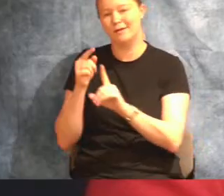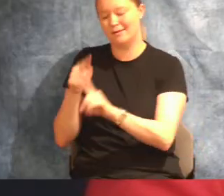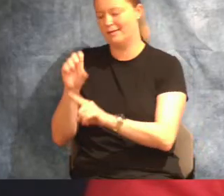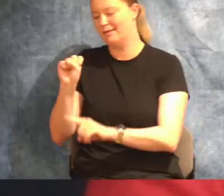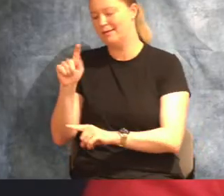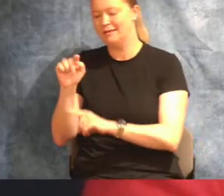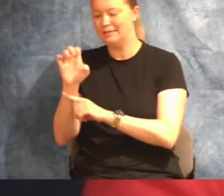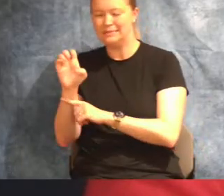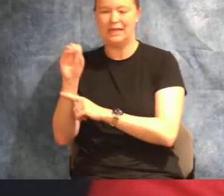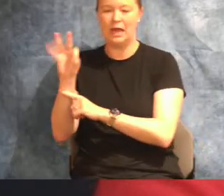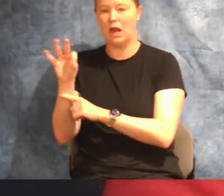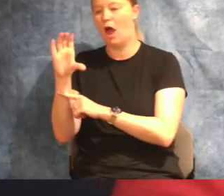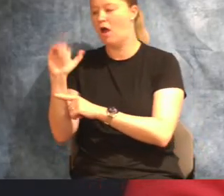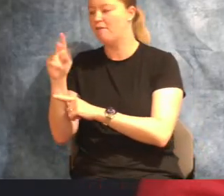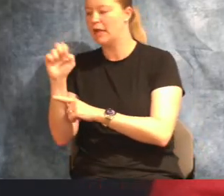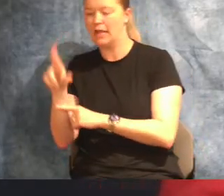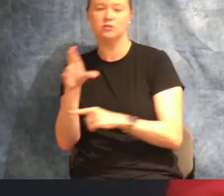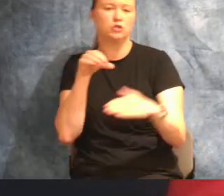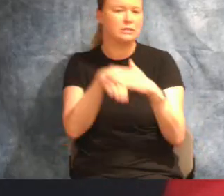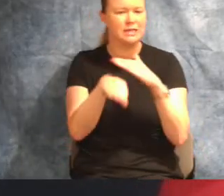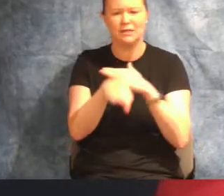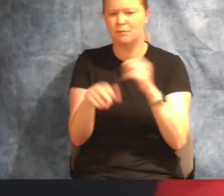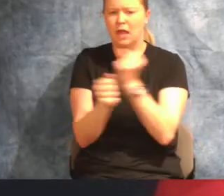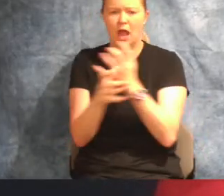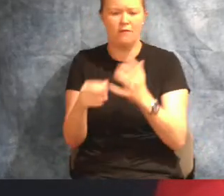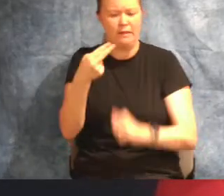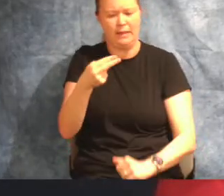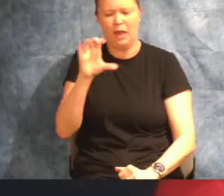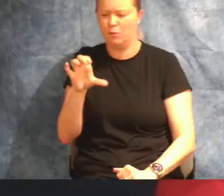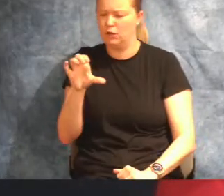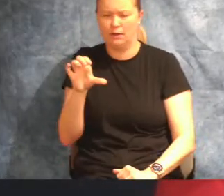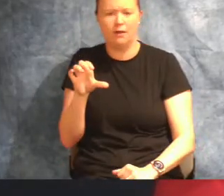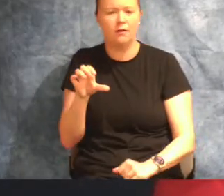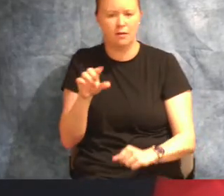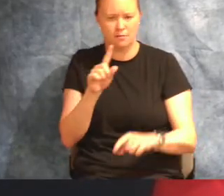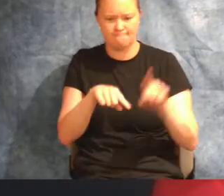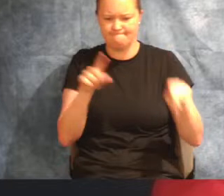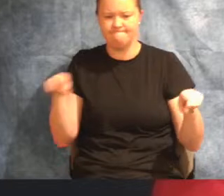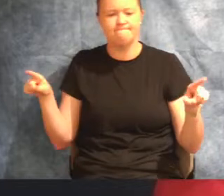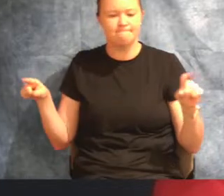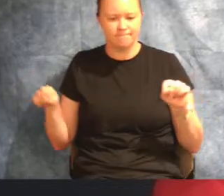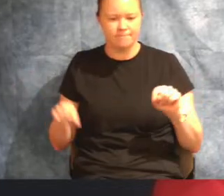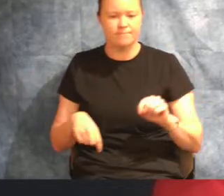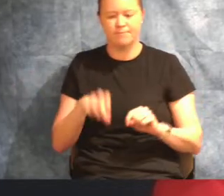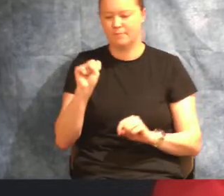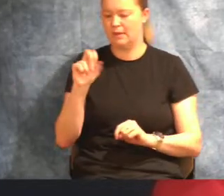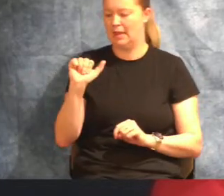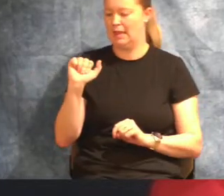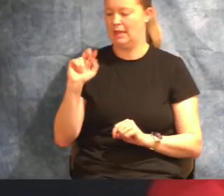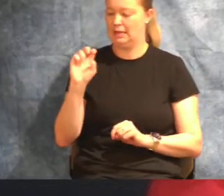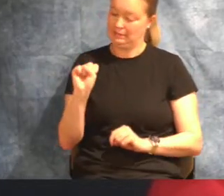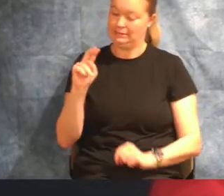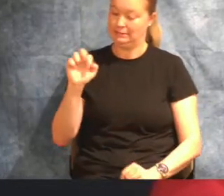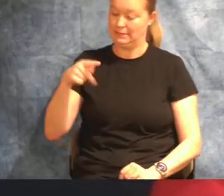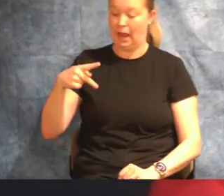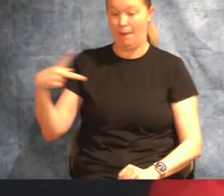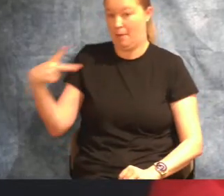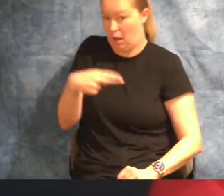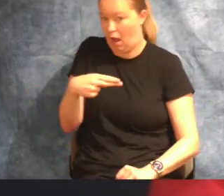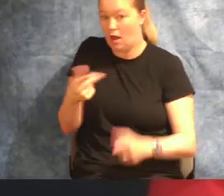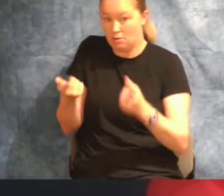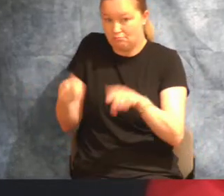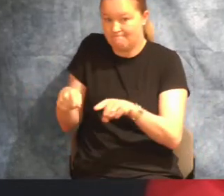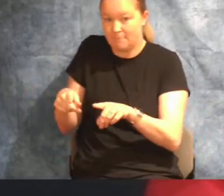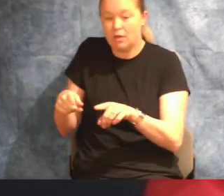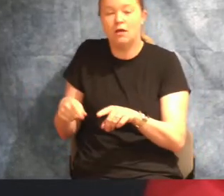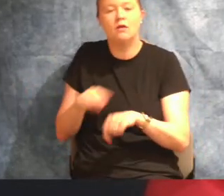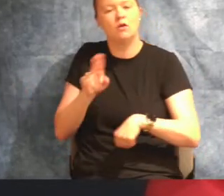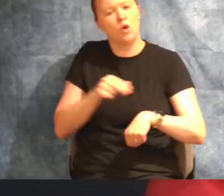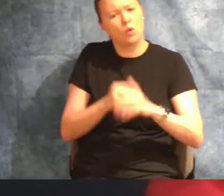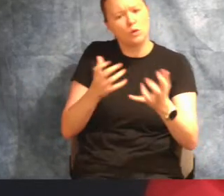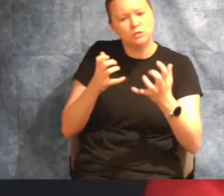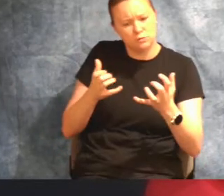accessibility, everything Hamilton County. when SNAP got cut, of course we wanted to get the